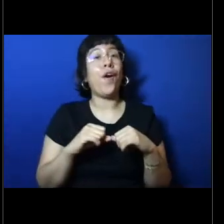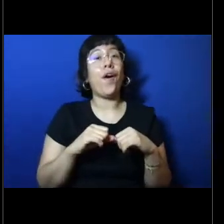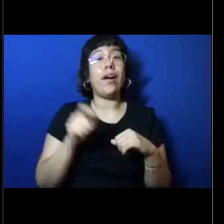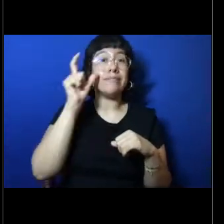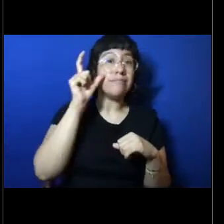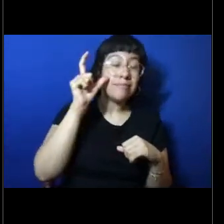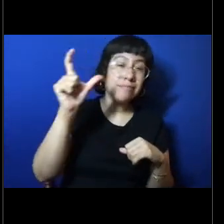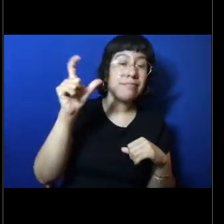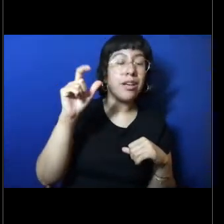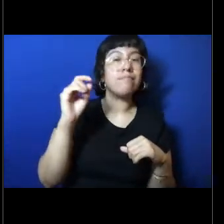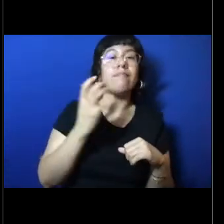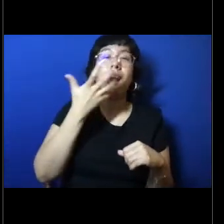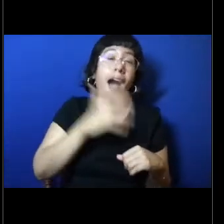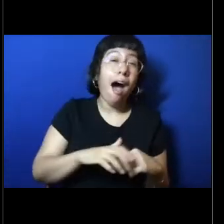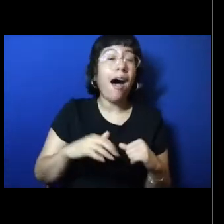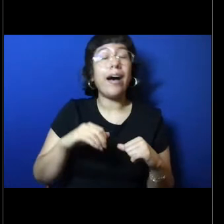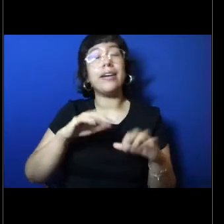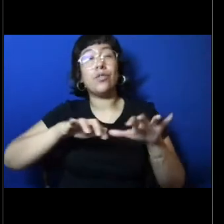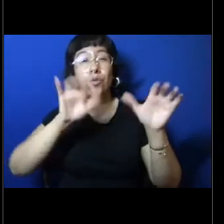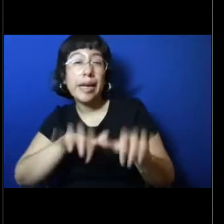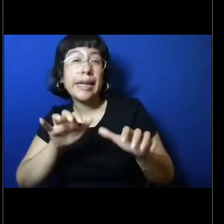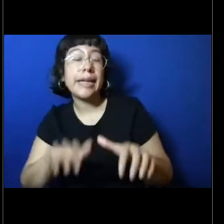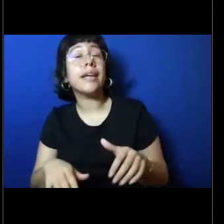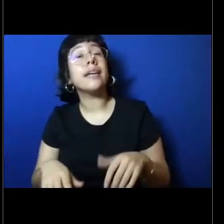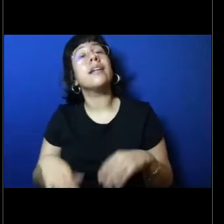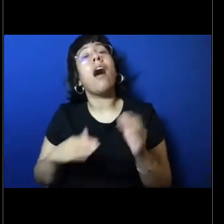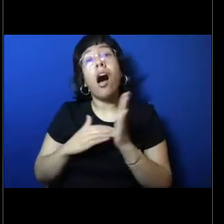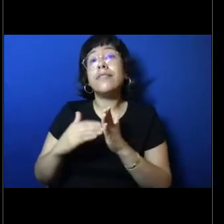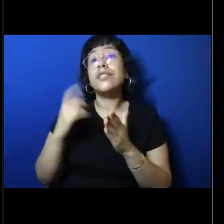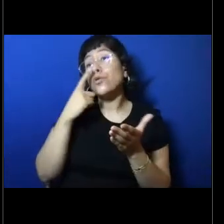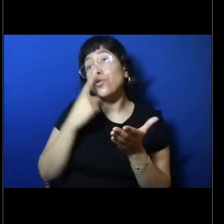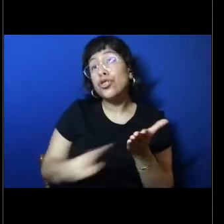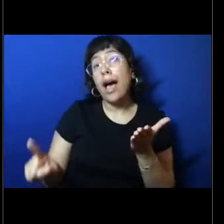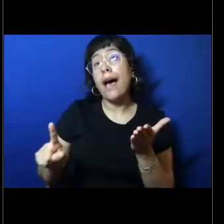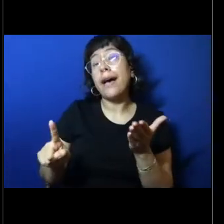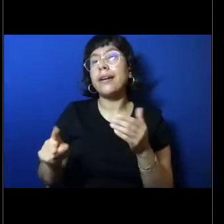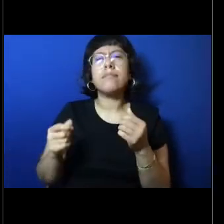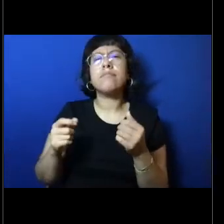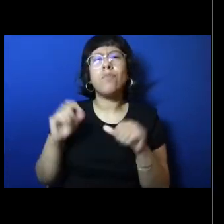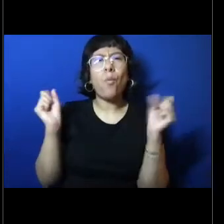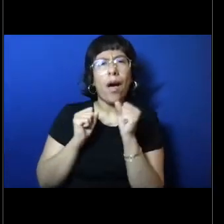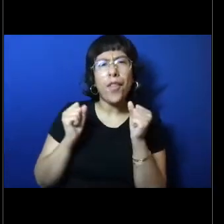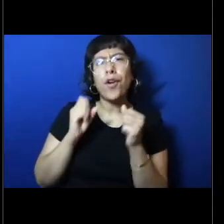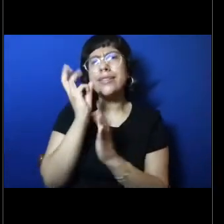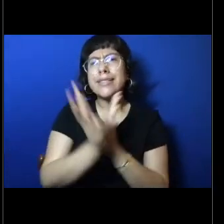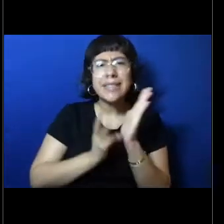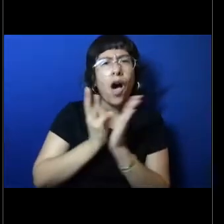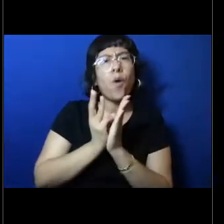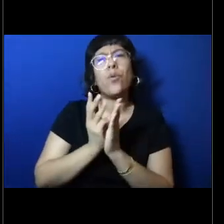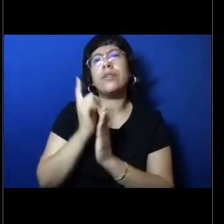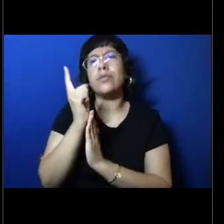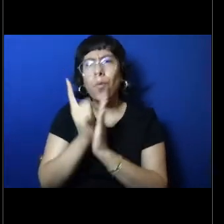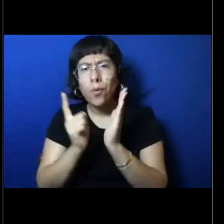What it might look like in the next six hours or one day. Sometimes they might extend quite a bit. But a lot of the data that's used for this modeling